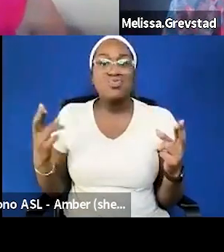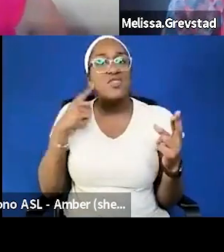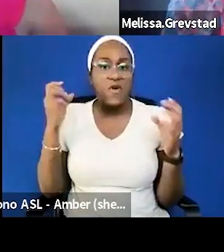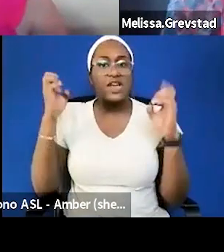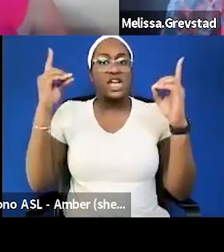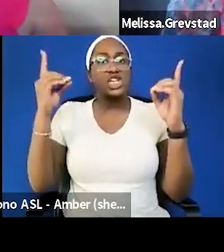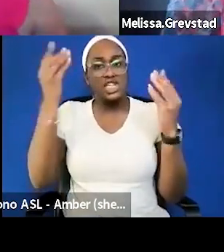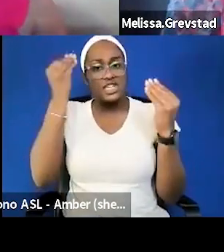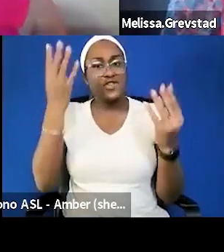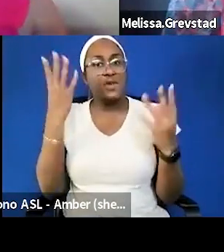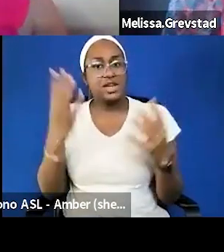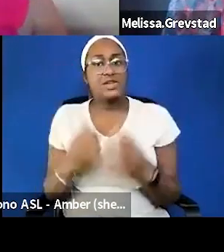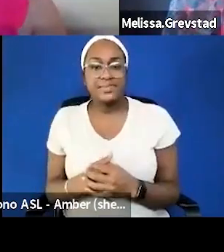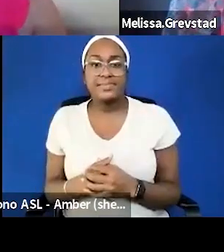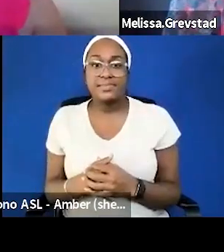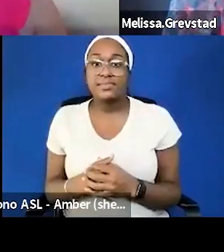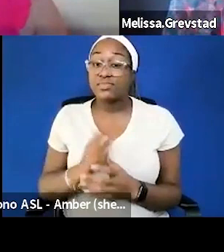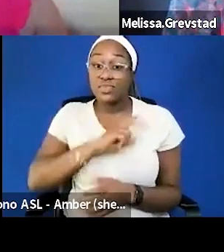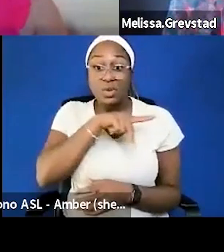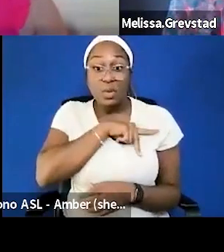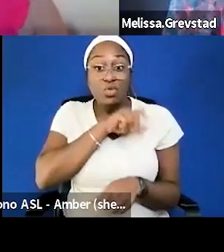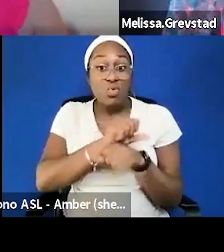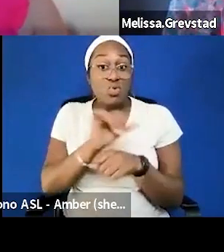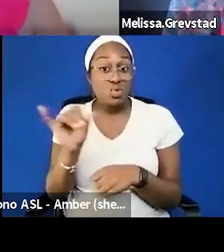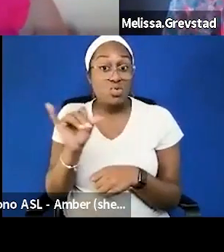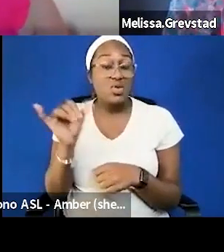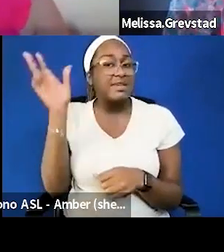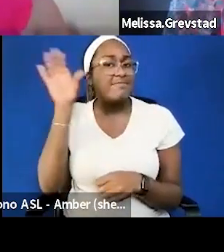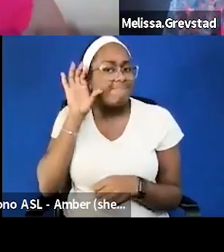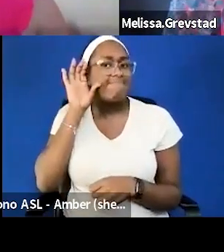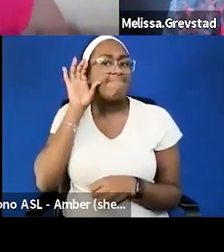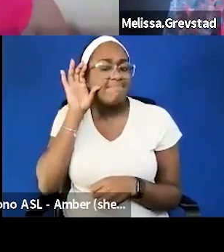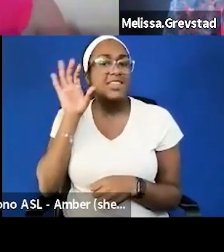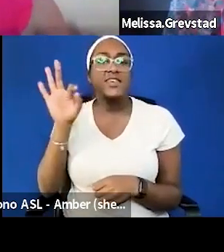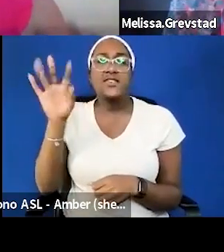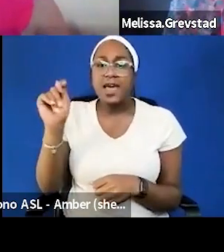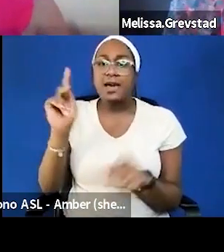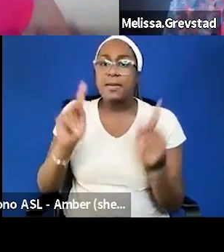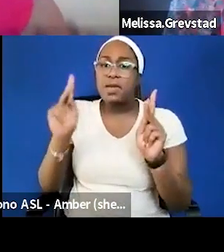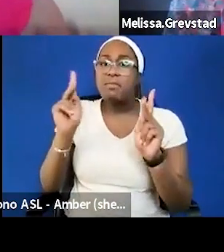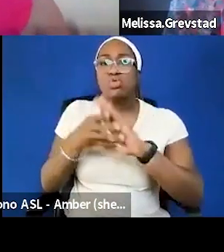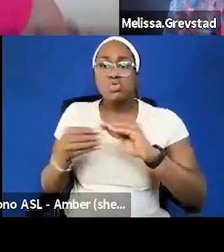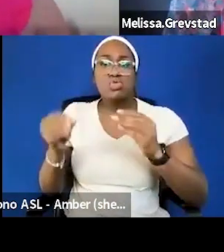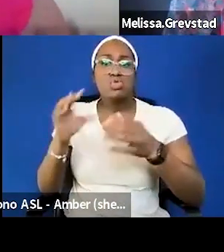but also doing the personal work right? Listening to that, people listening to our stories, believing us when we